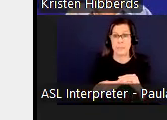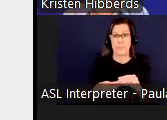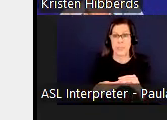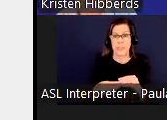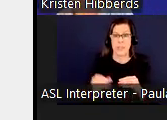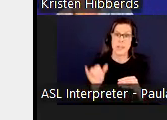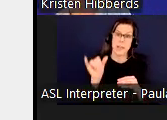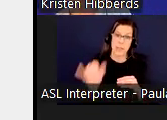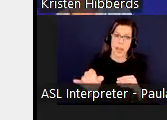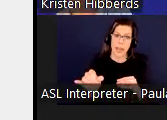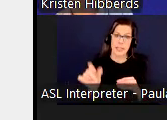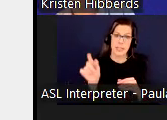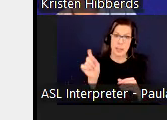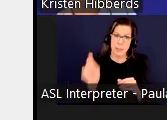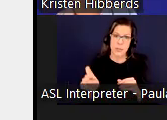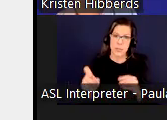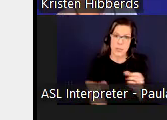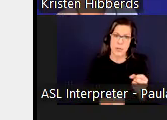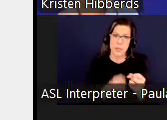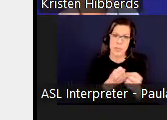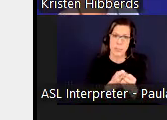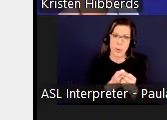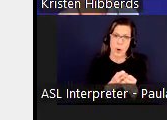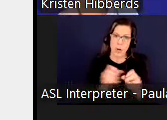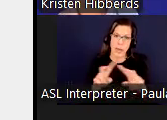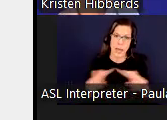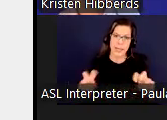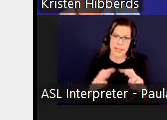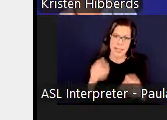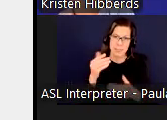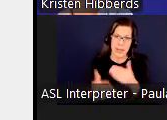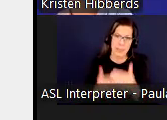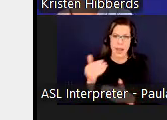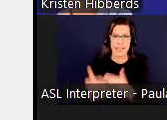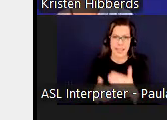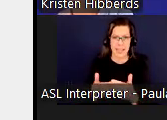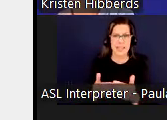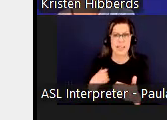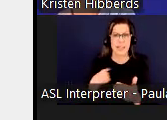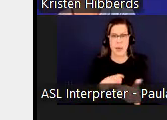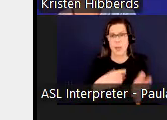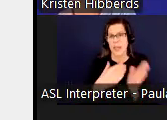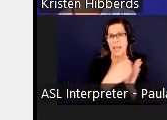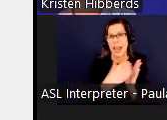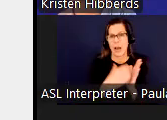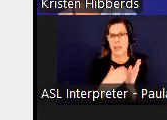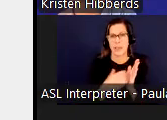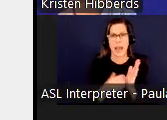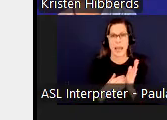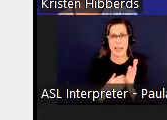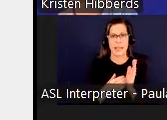really support the assessment process that we outlined in 90,